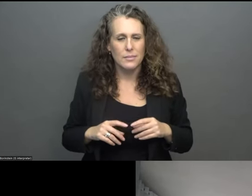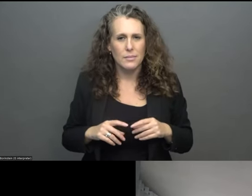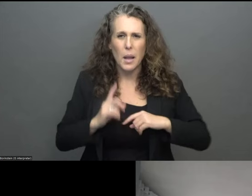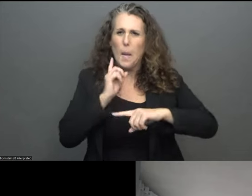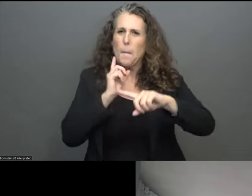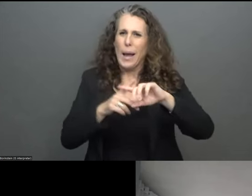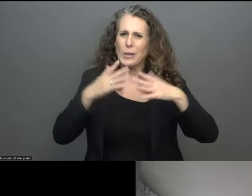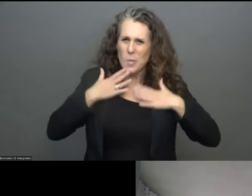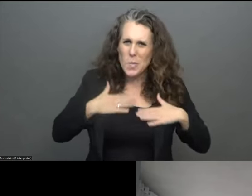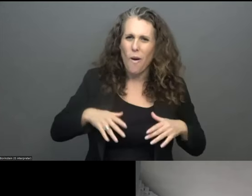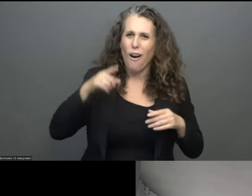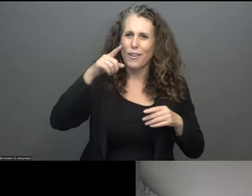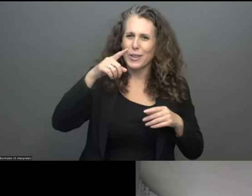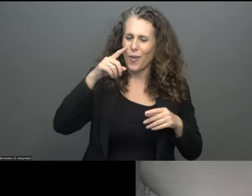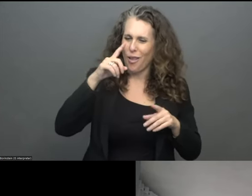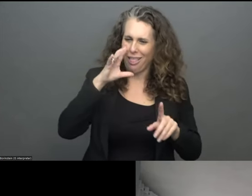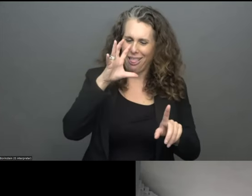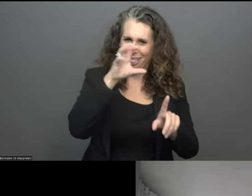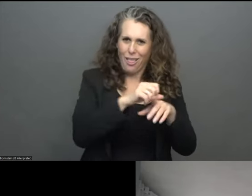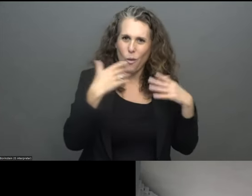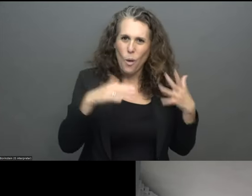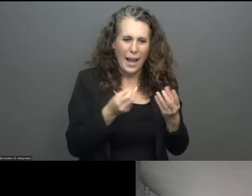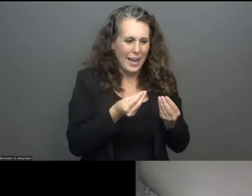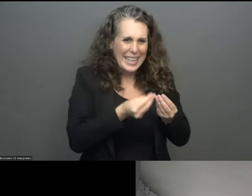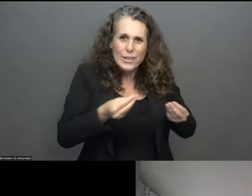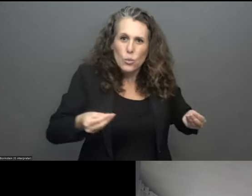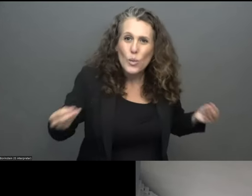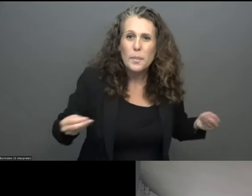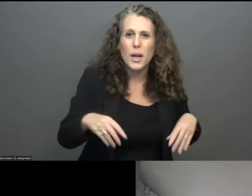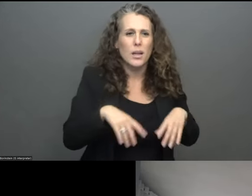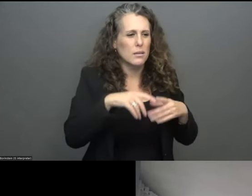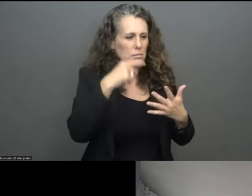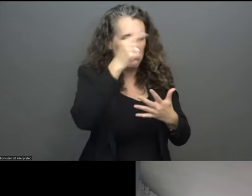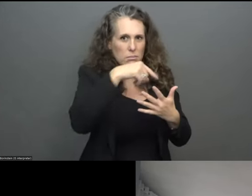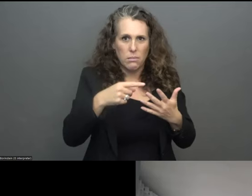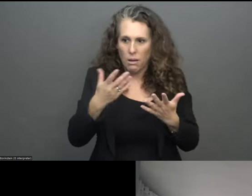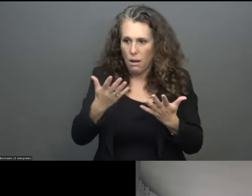and opportunity for further development given to increase the access to work.